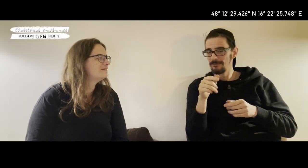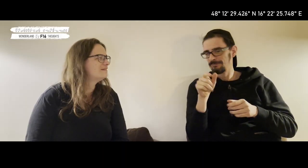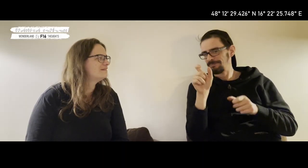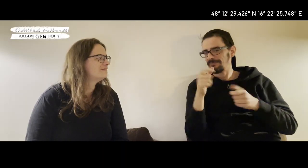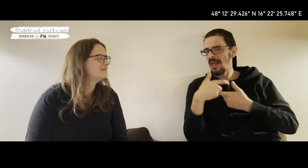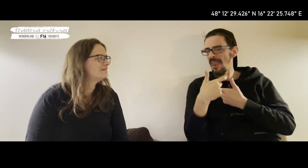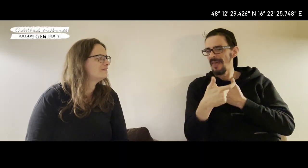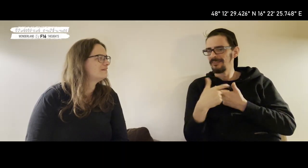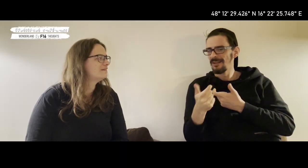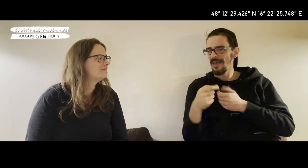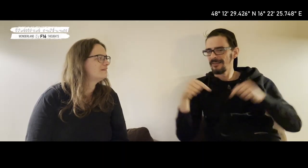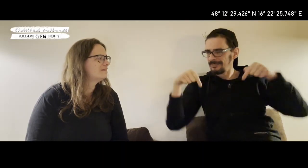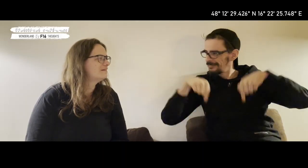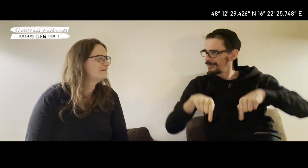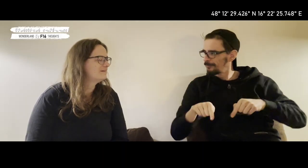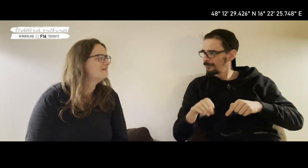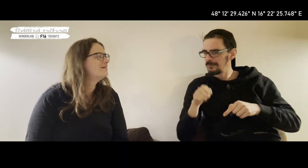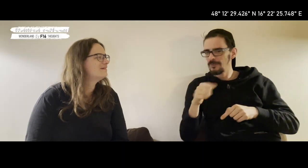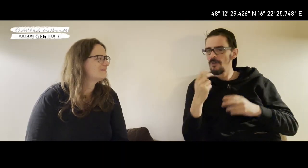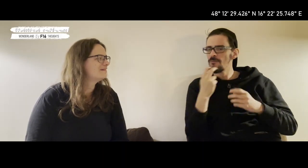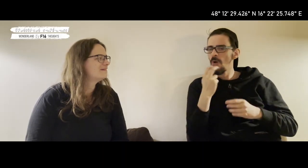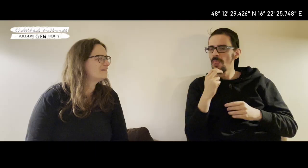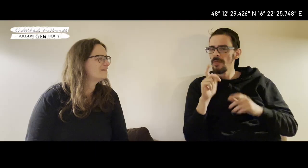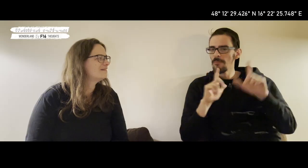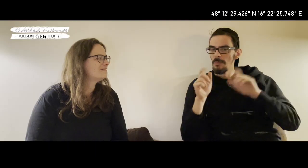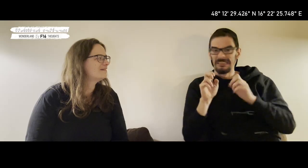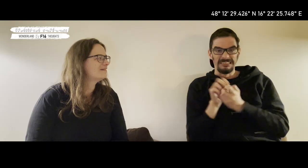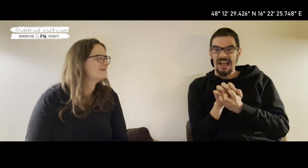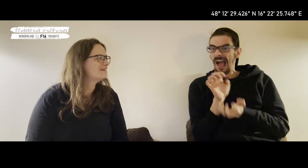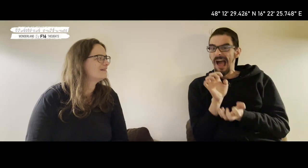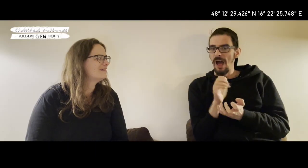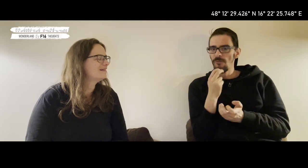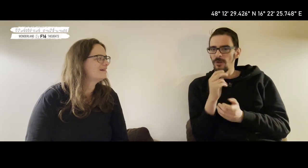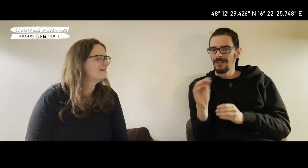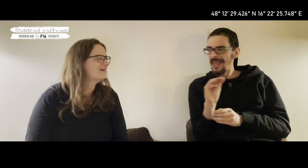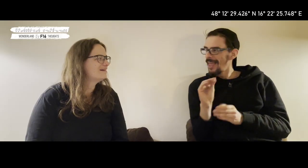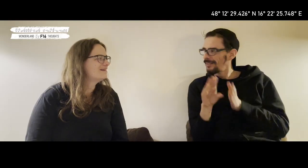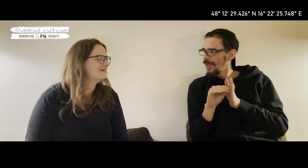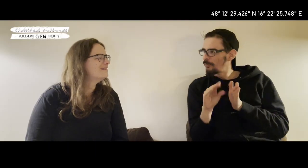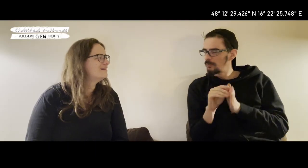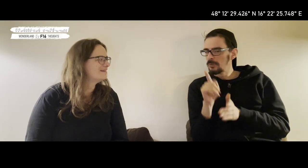and that they were corpses, because they wanted to capture their genuine shock reaction.